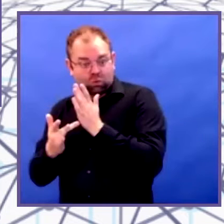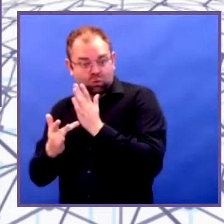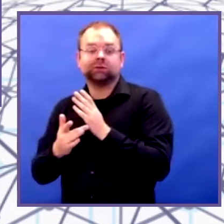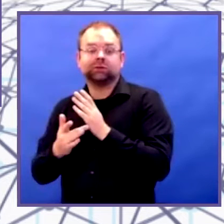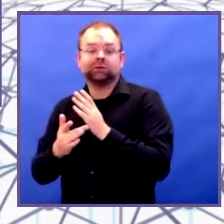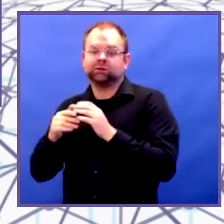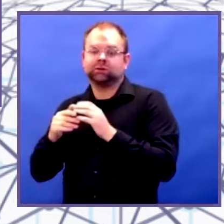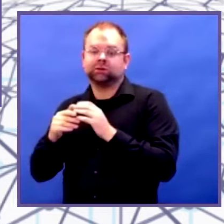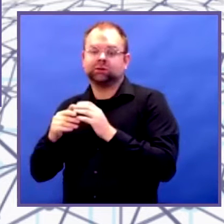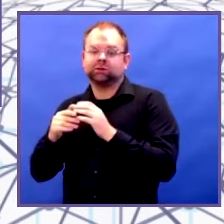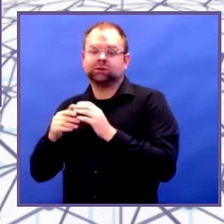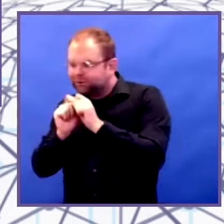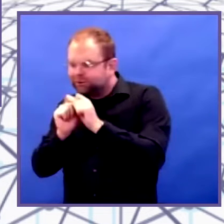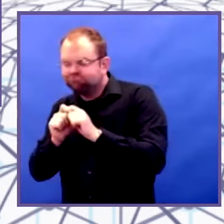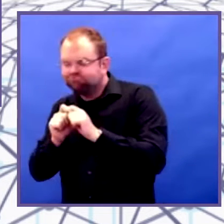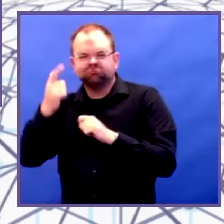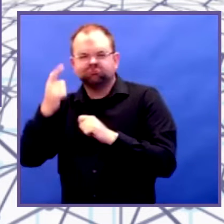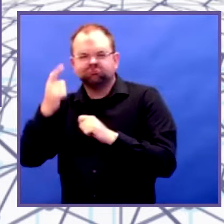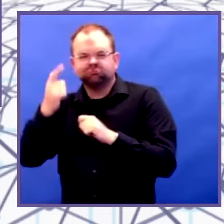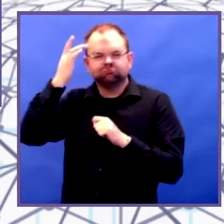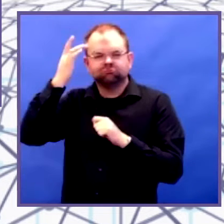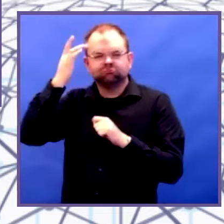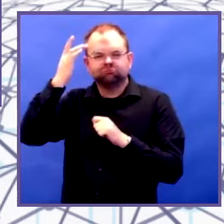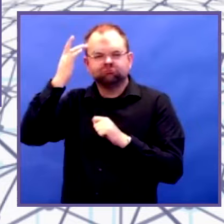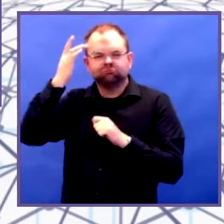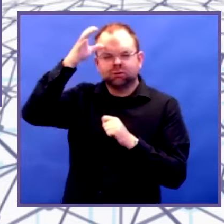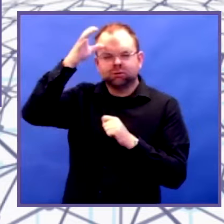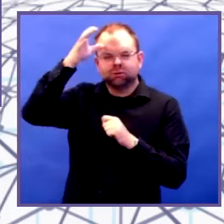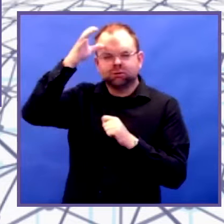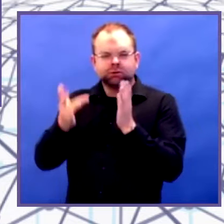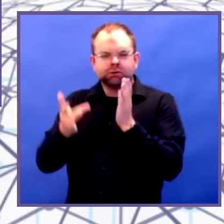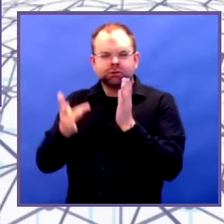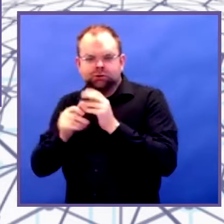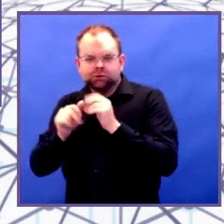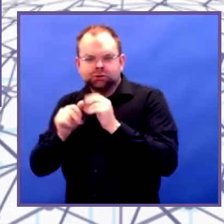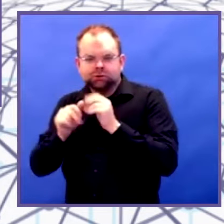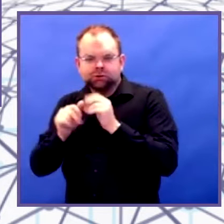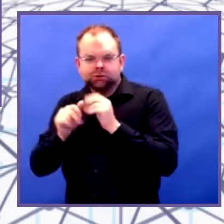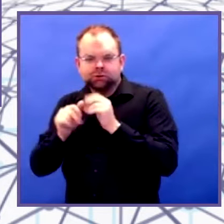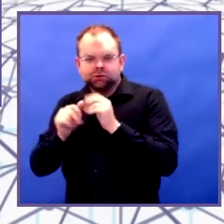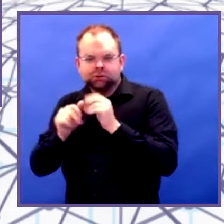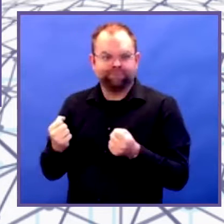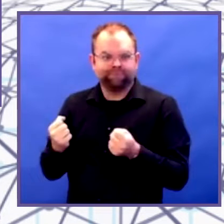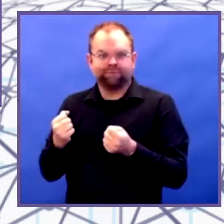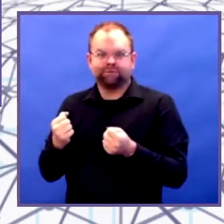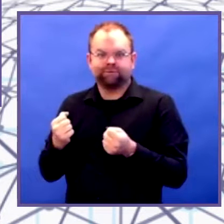And then one of. Of the biggest, and I'd say seismic shifts, is that we've reached at last a tipping point